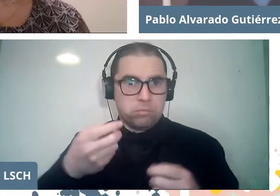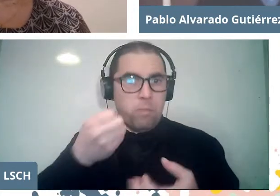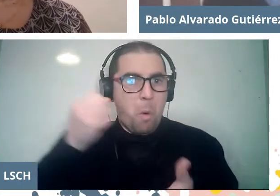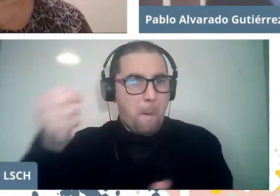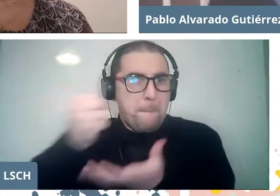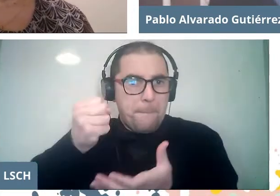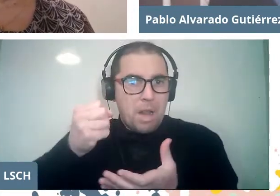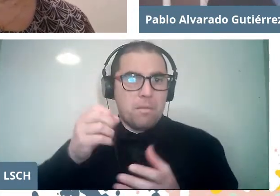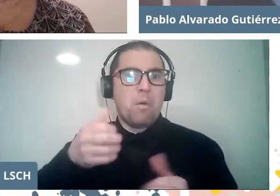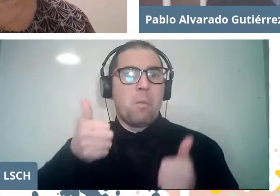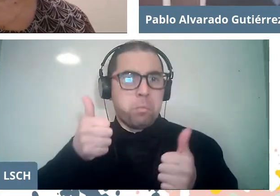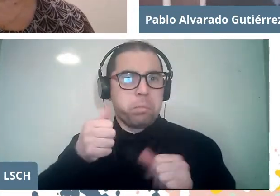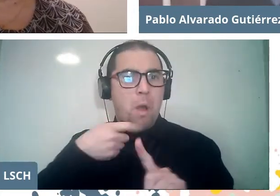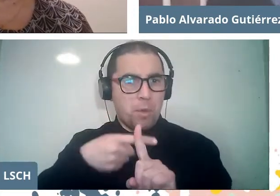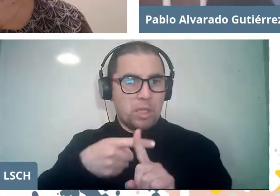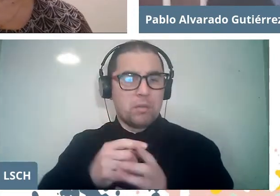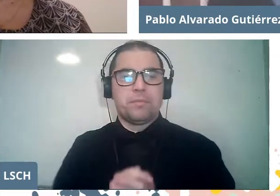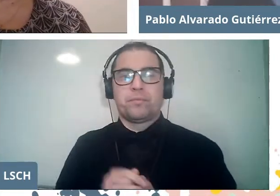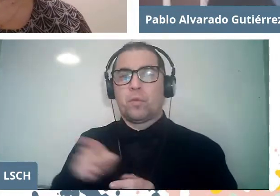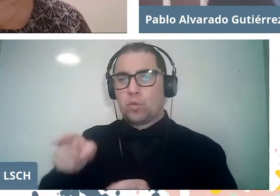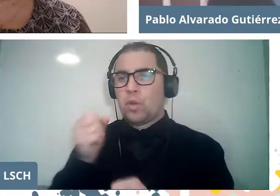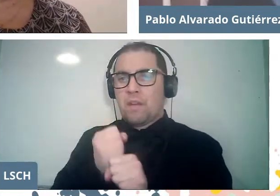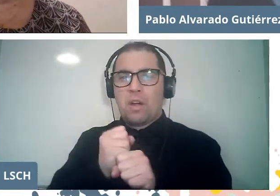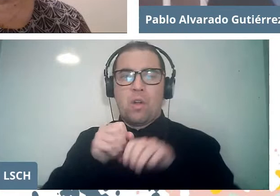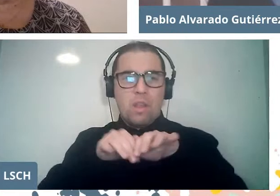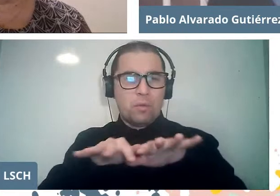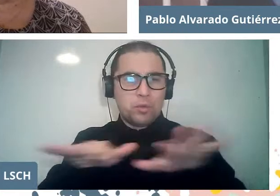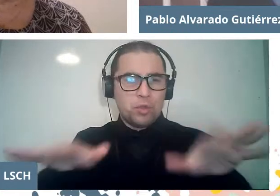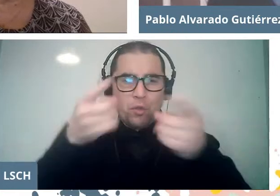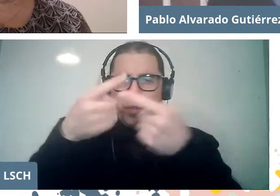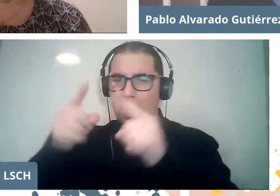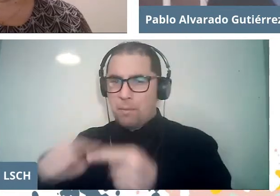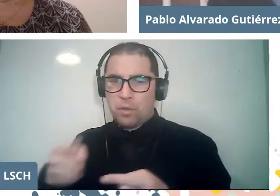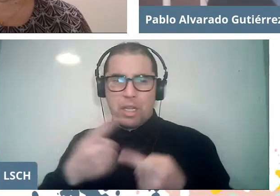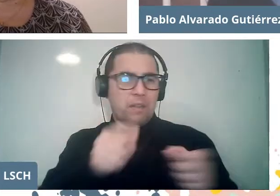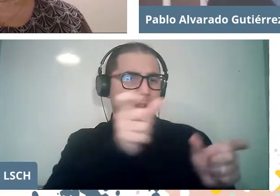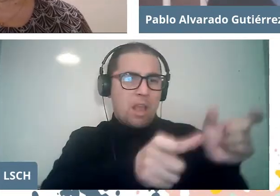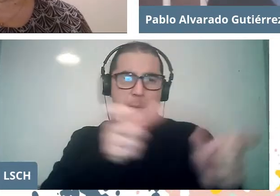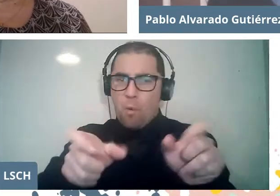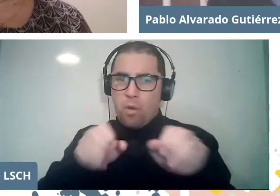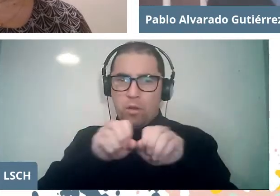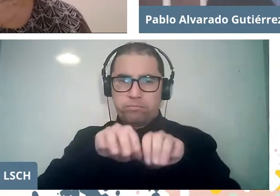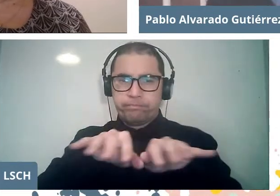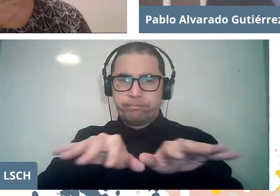His work in the dissemination of music in various audiences has earned him